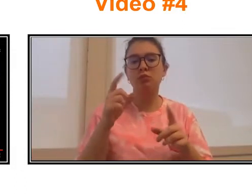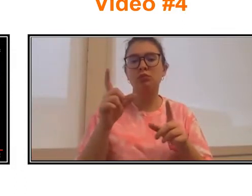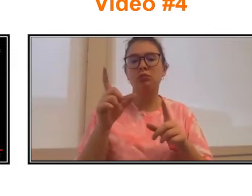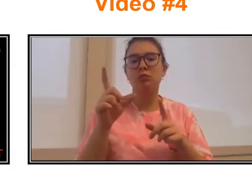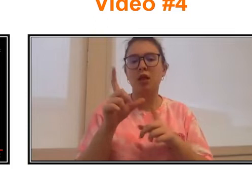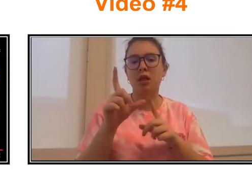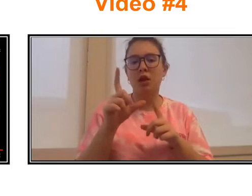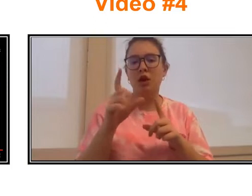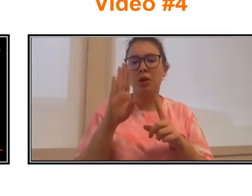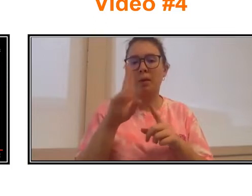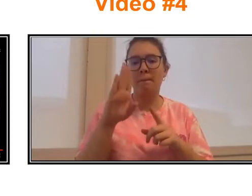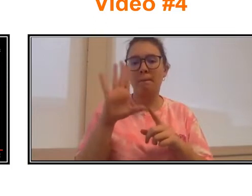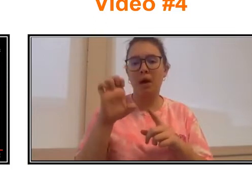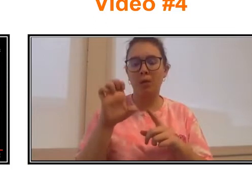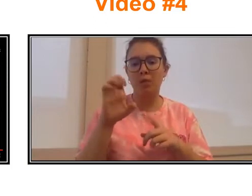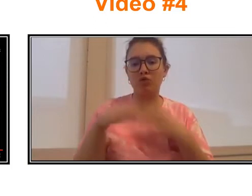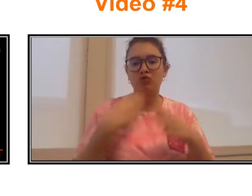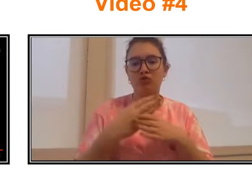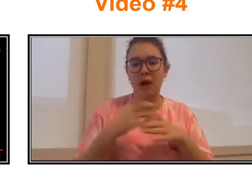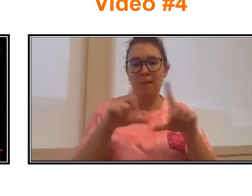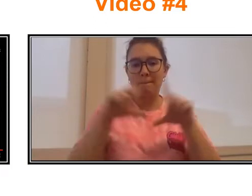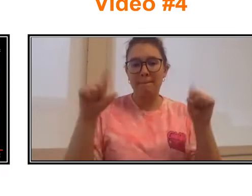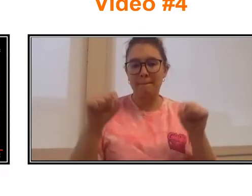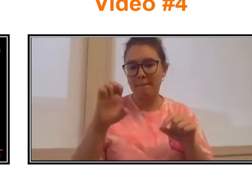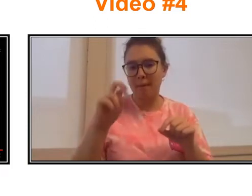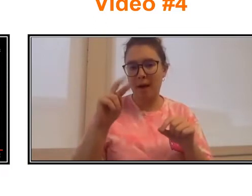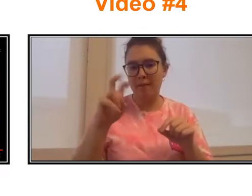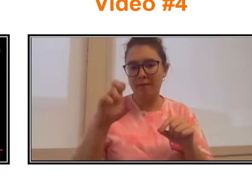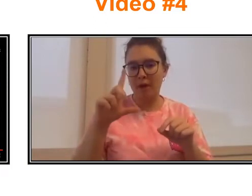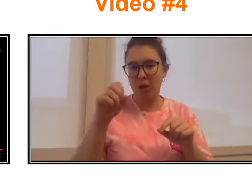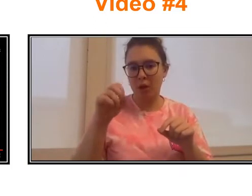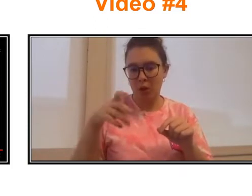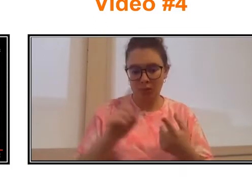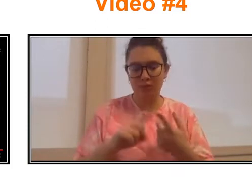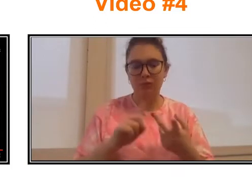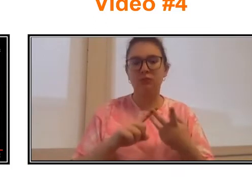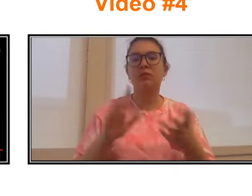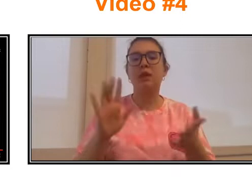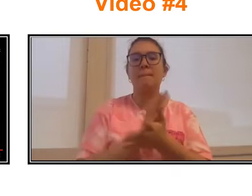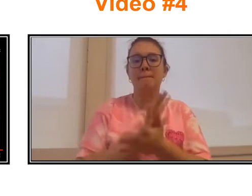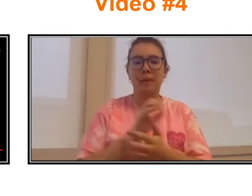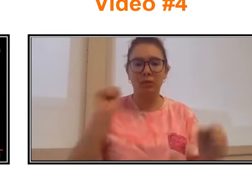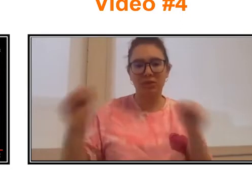I have... letter wrap, bubble wrap,